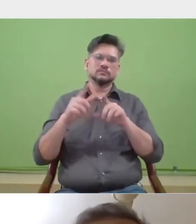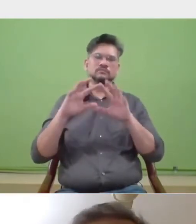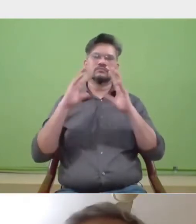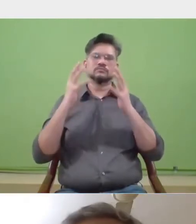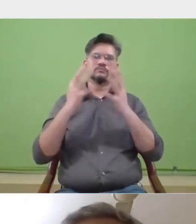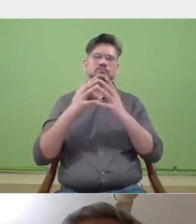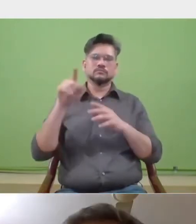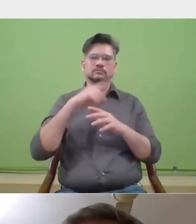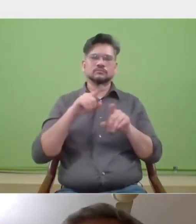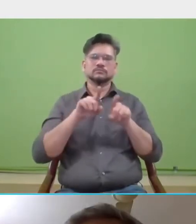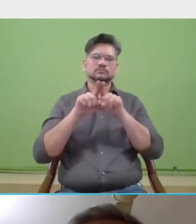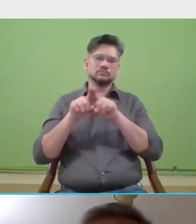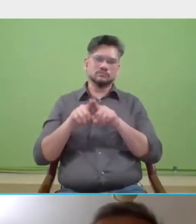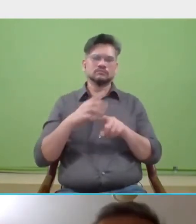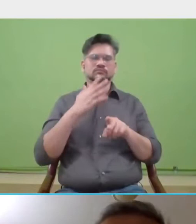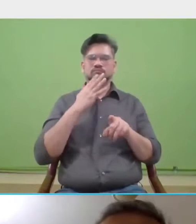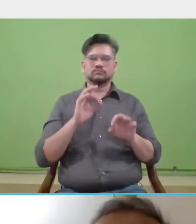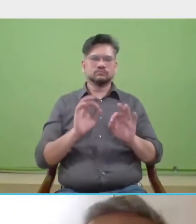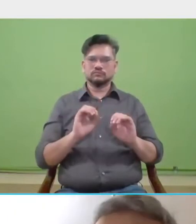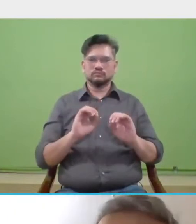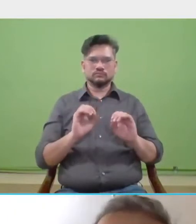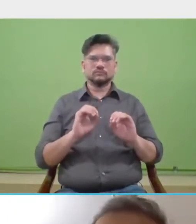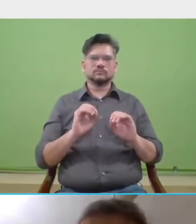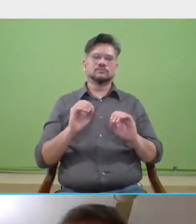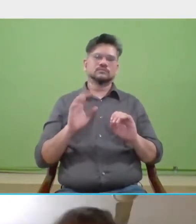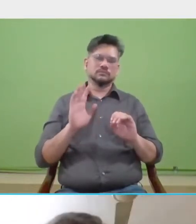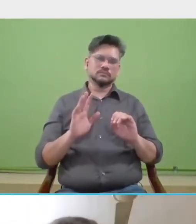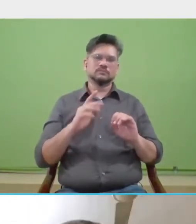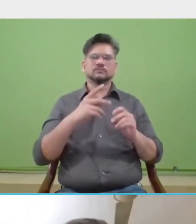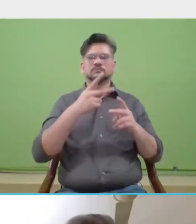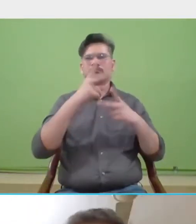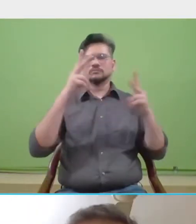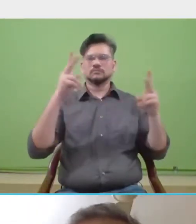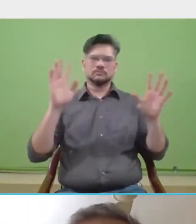but that is also not true so there are varieties of the similar nature that you will find in sign